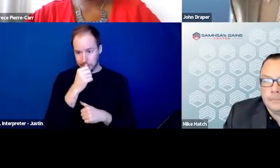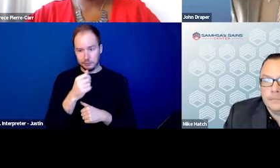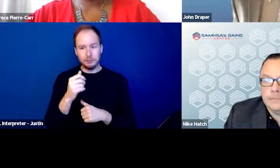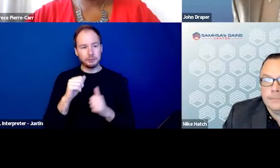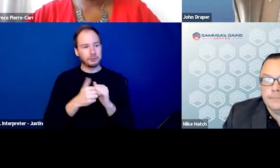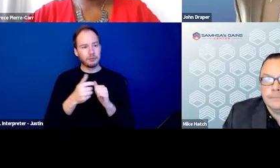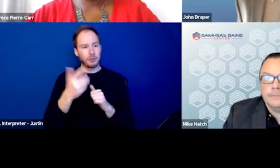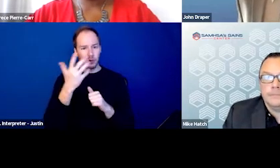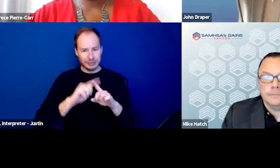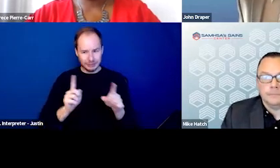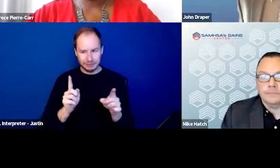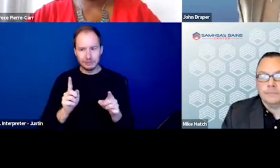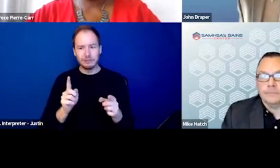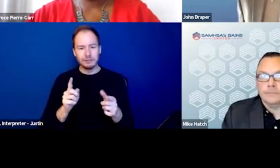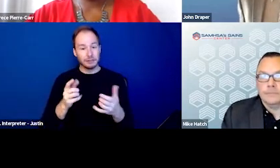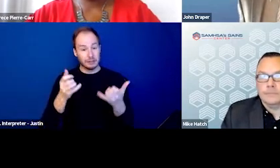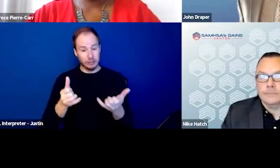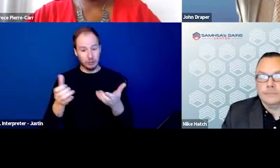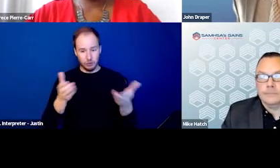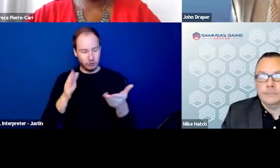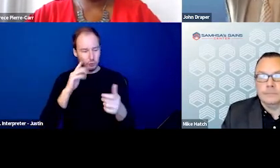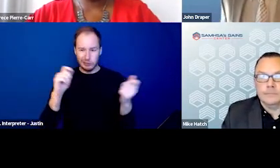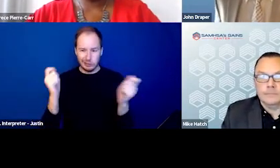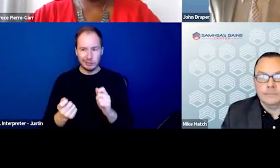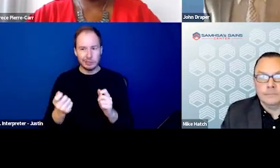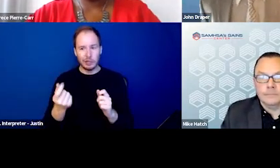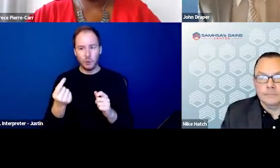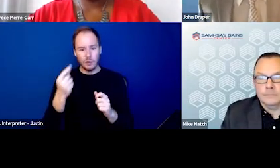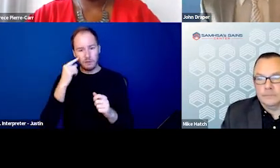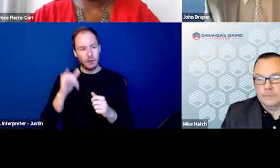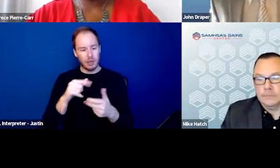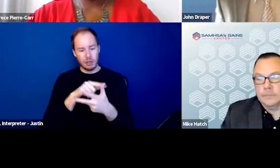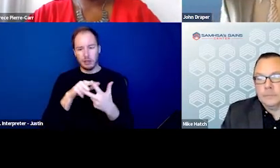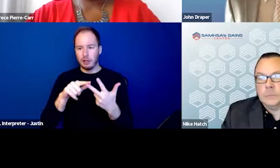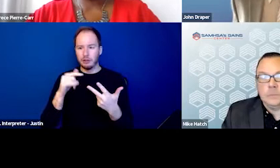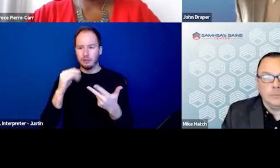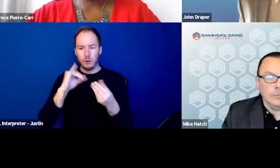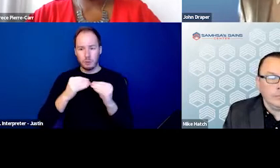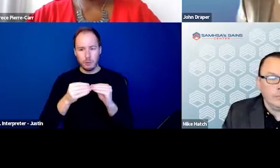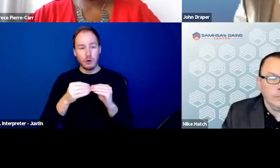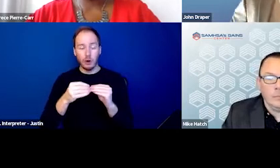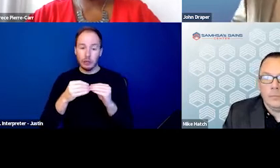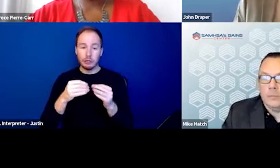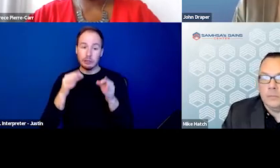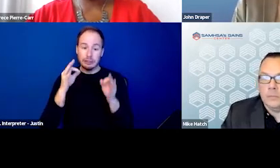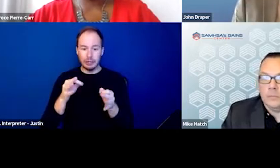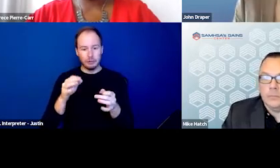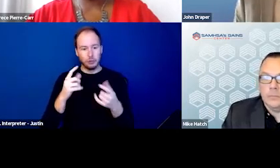How is this existing service going to change with a three digit number? Certainly this scale of access, it's visibility,